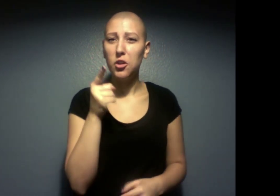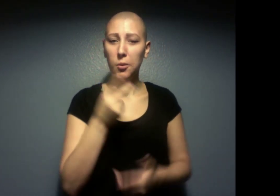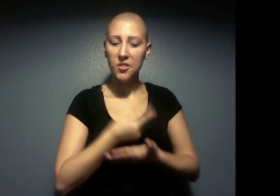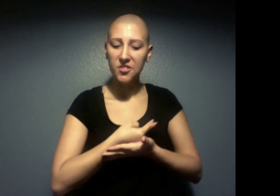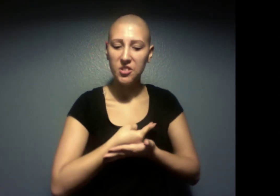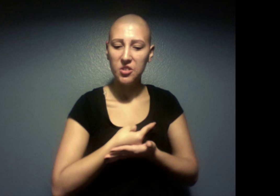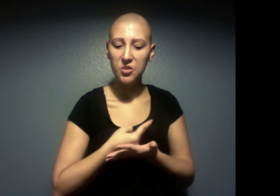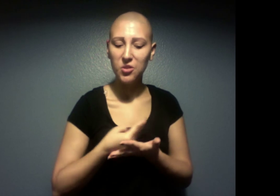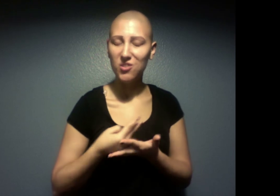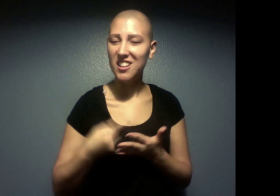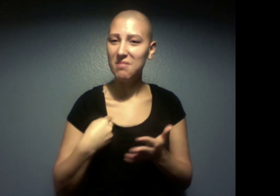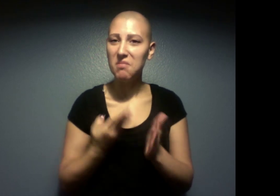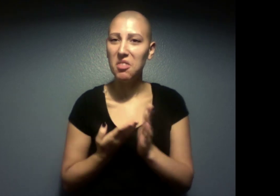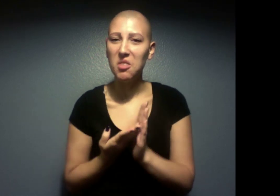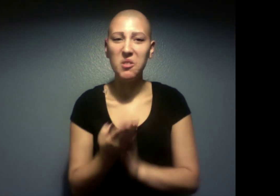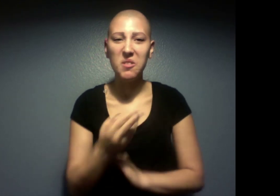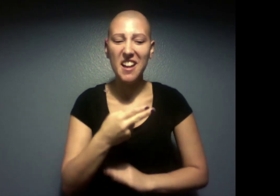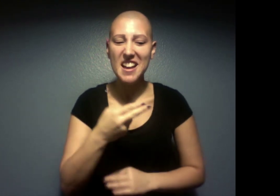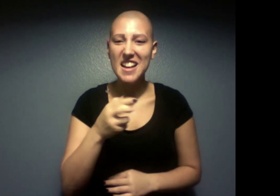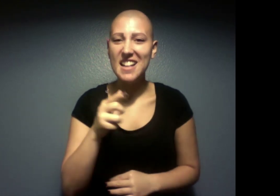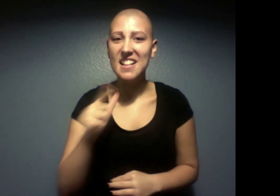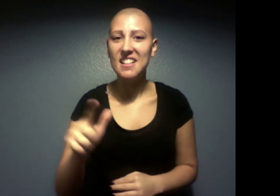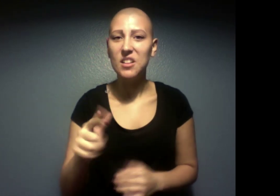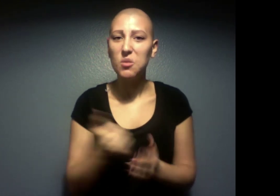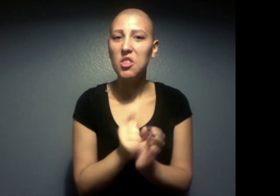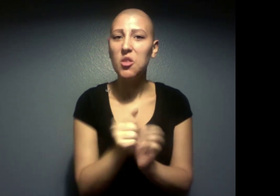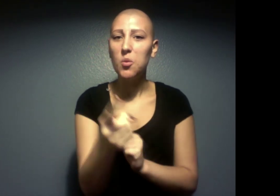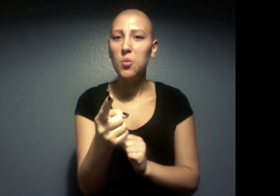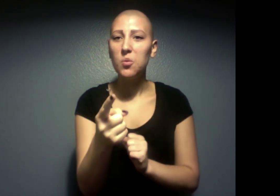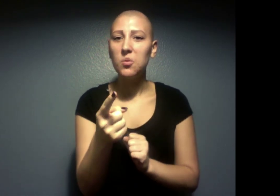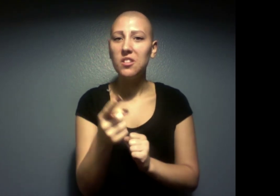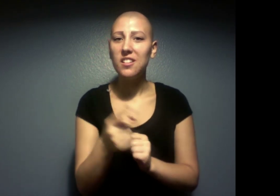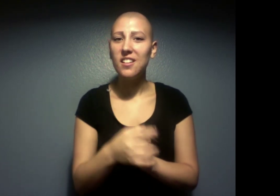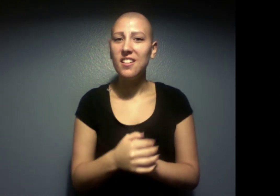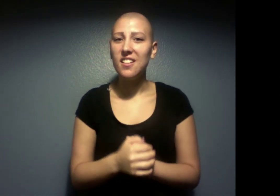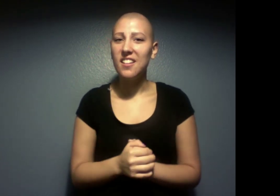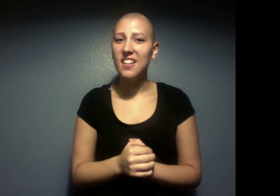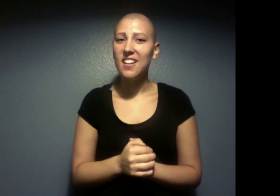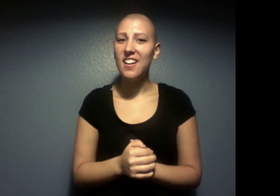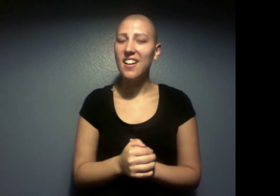You have dragged me through this hell with you,